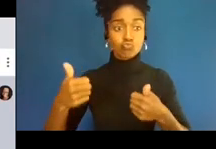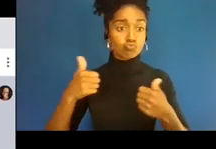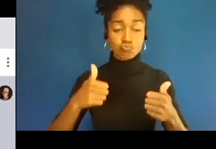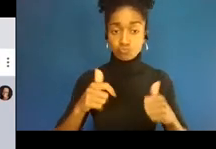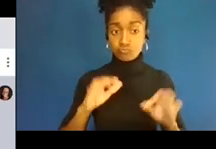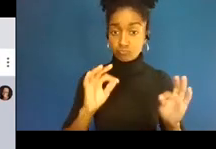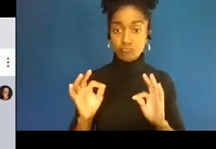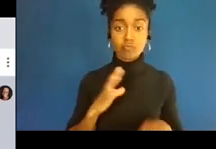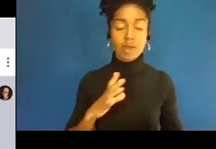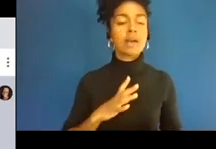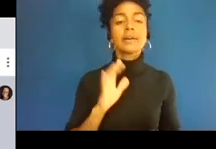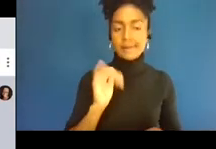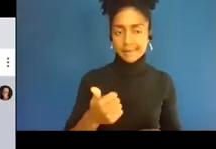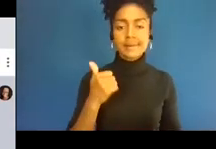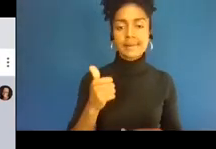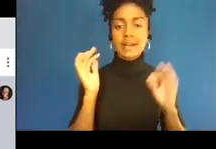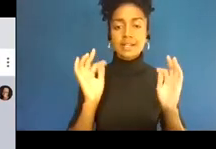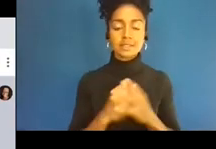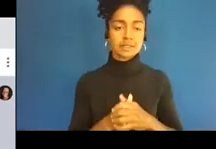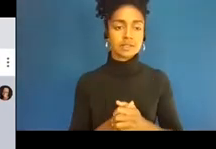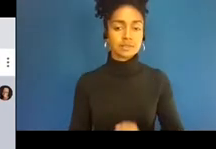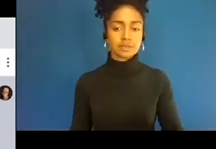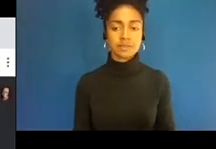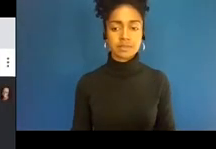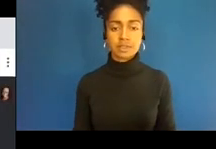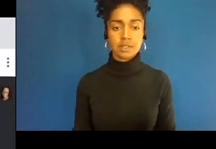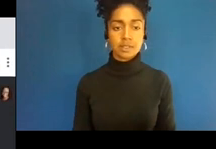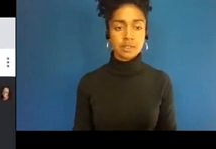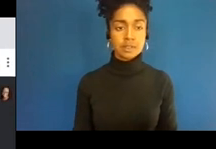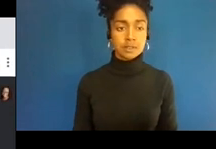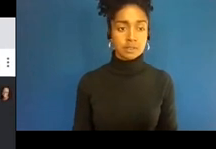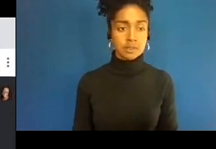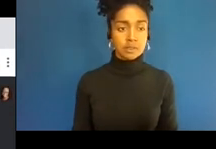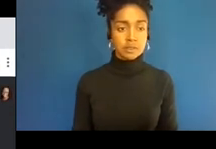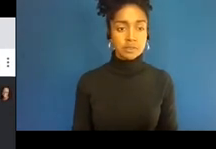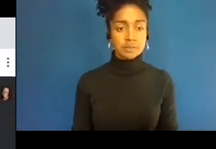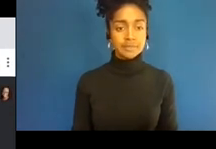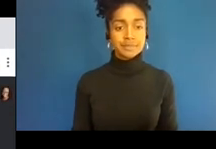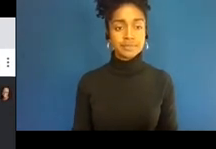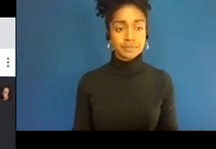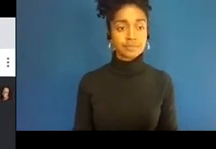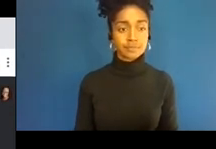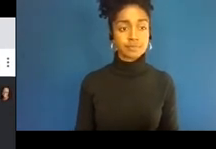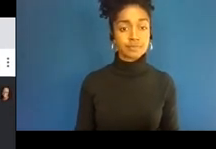[Zandra] Okay, excellent. Are you now able to see my screen?